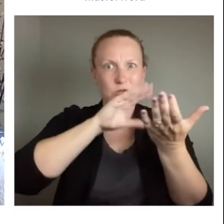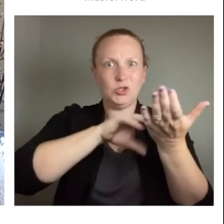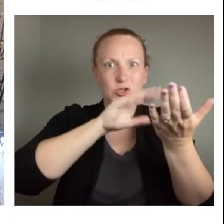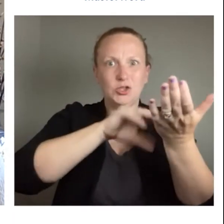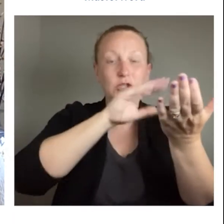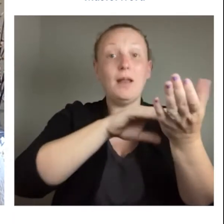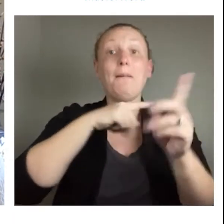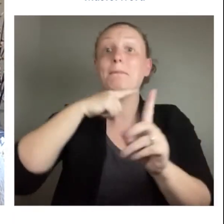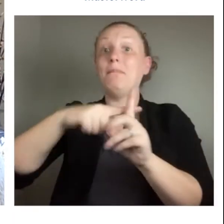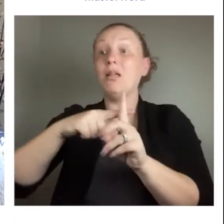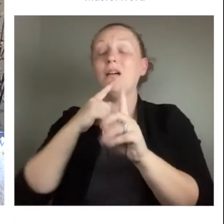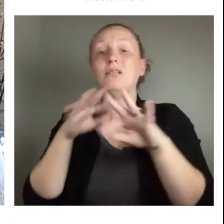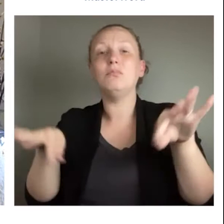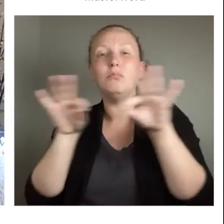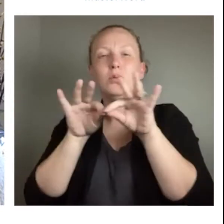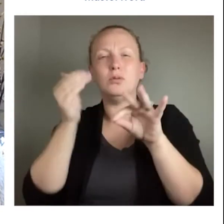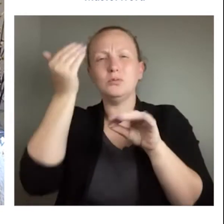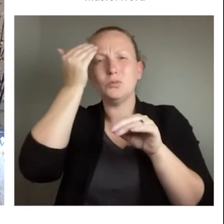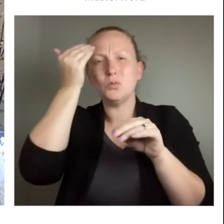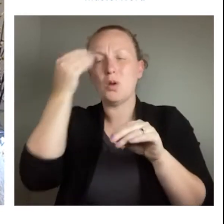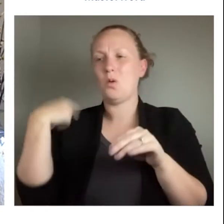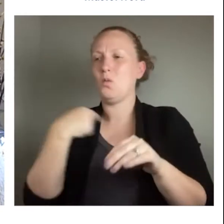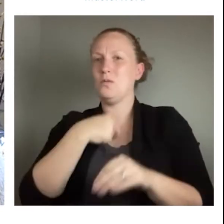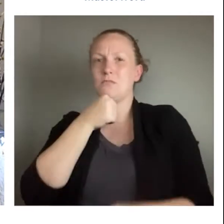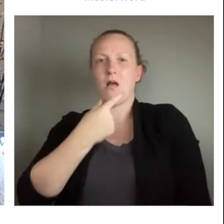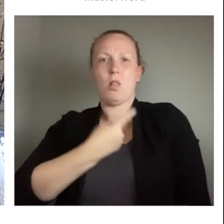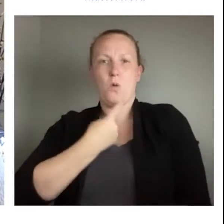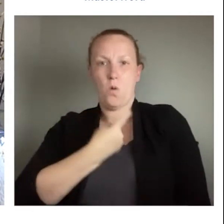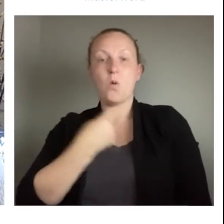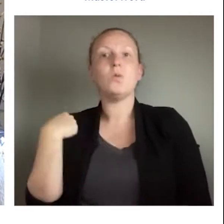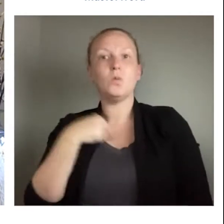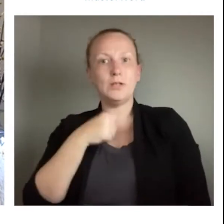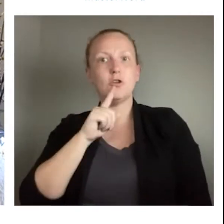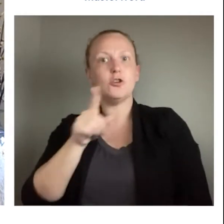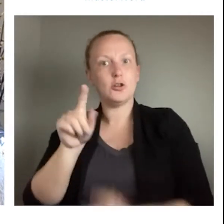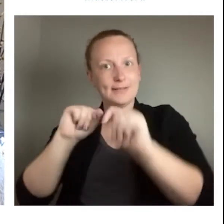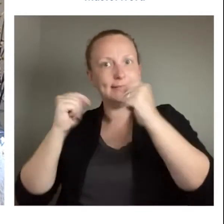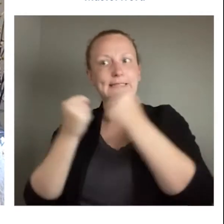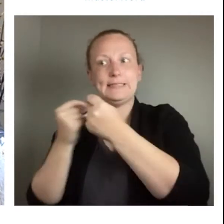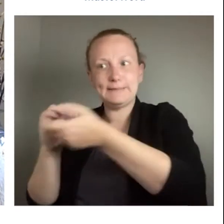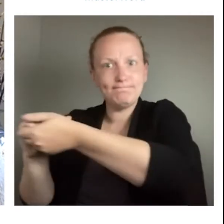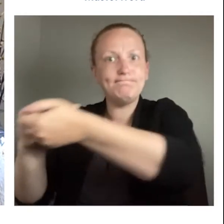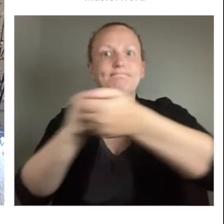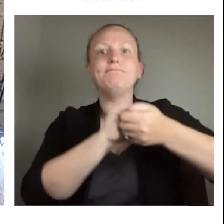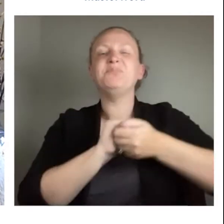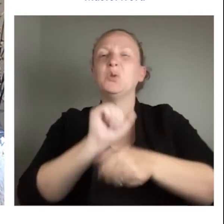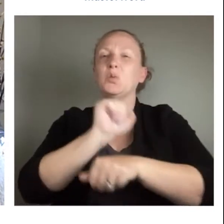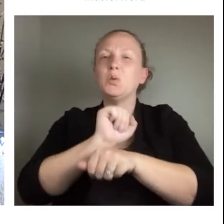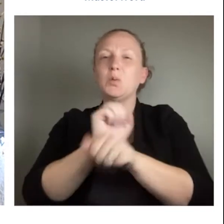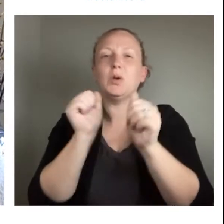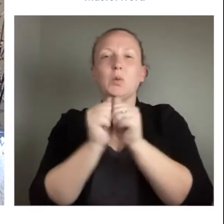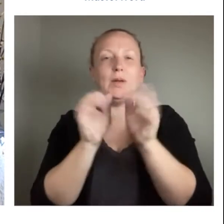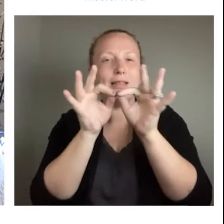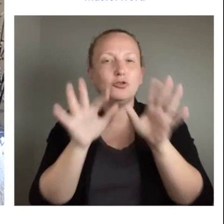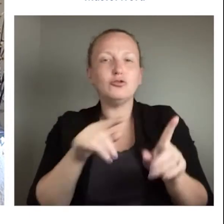not alone, we're together, we're a team, we work with interprets from all over Orange County